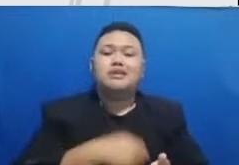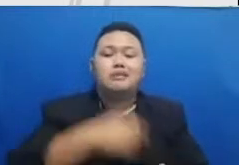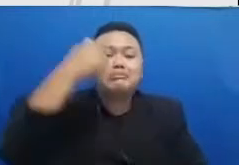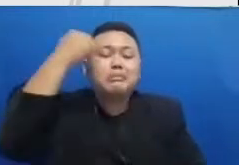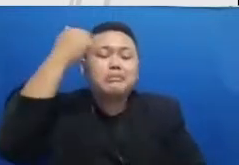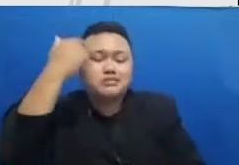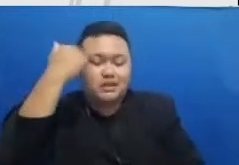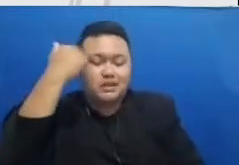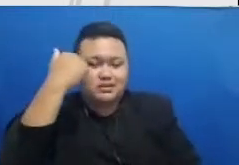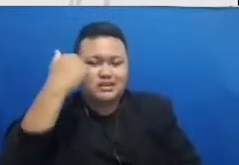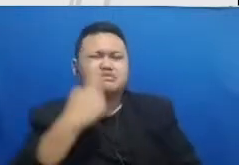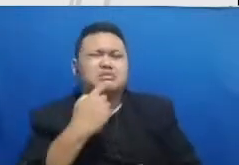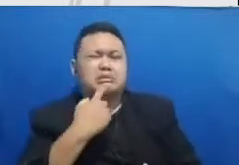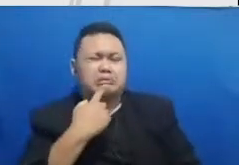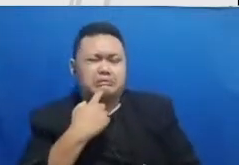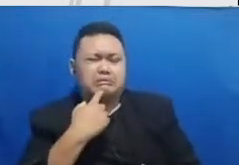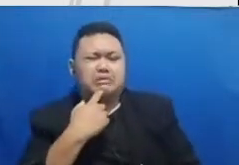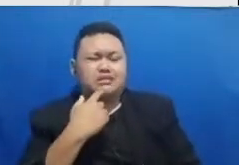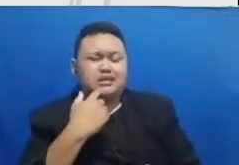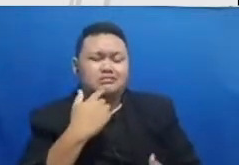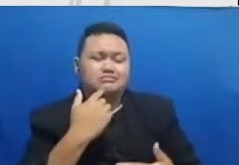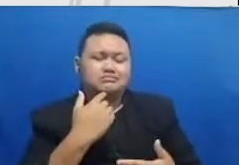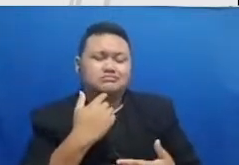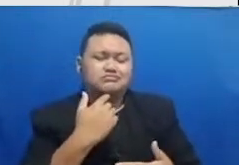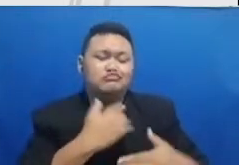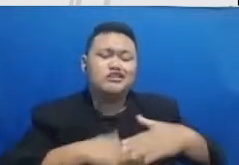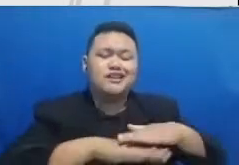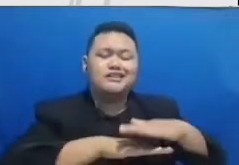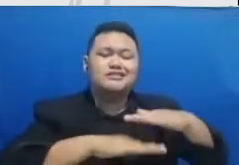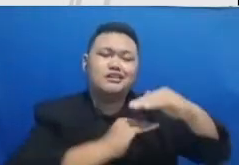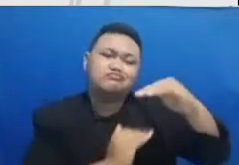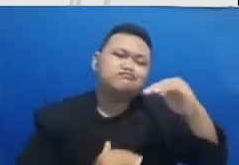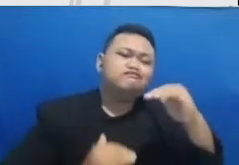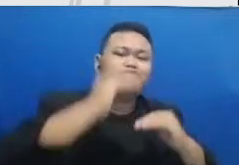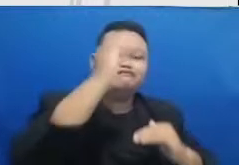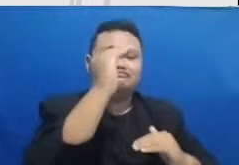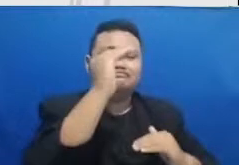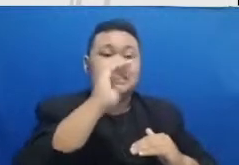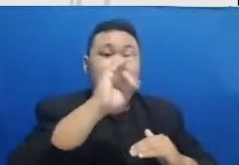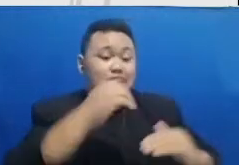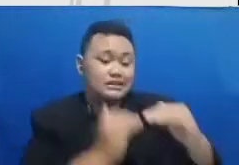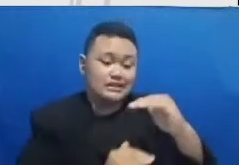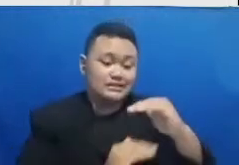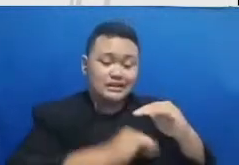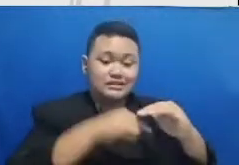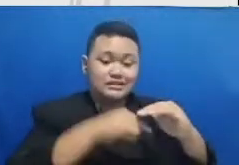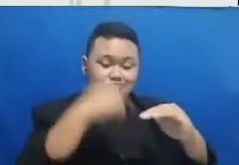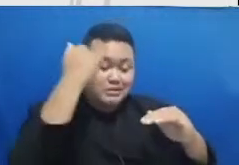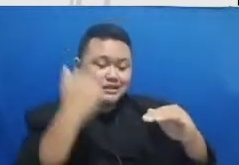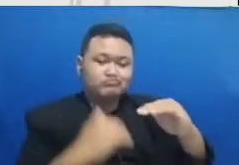whose level is already at a level that can be practiced in the community, then whatever they learn